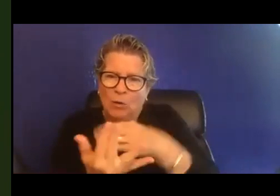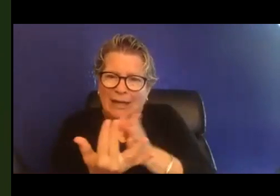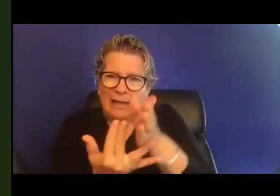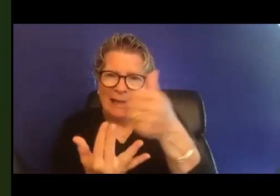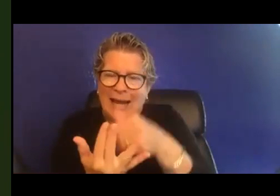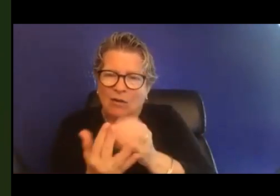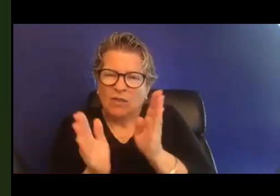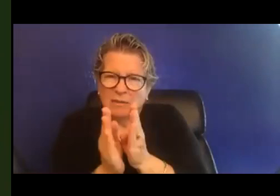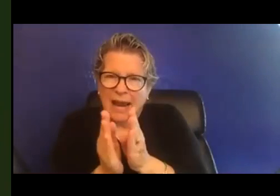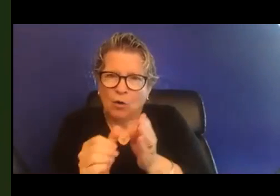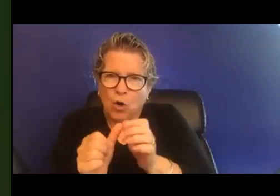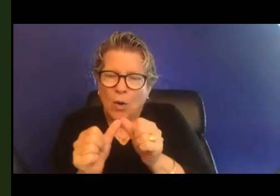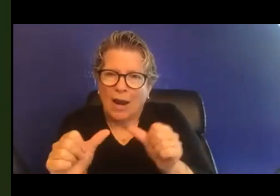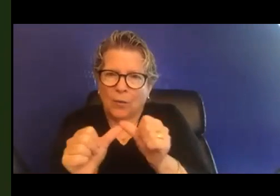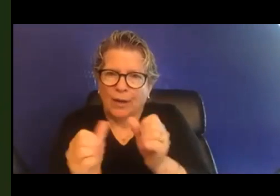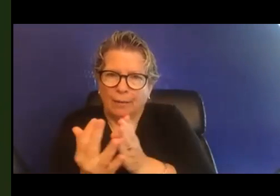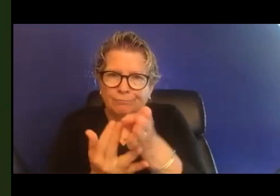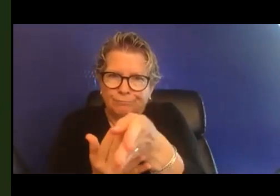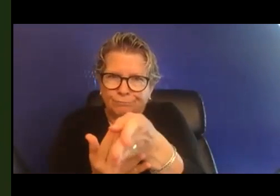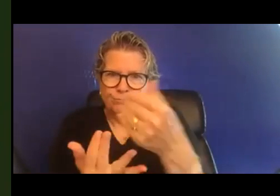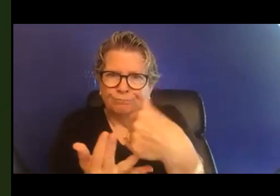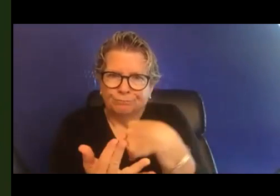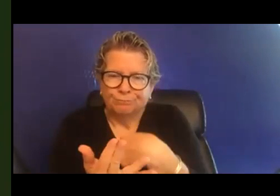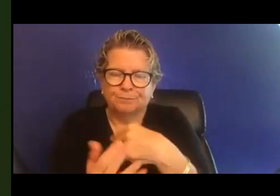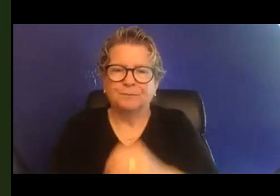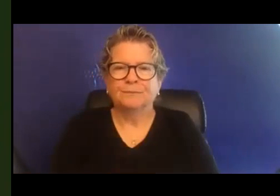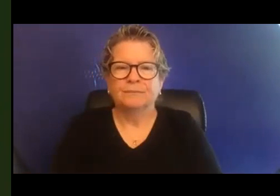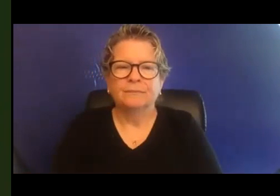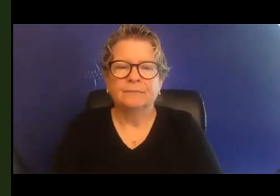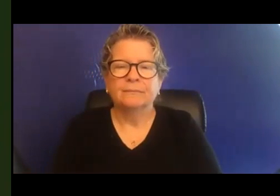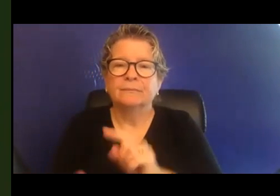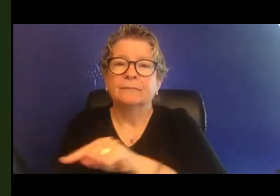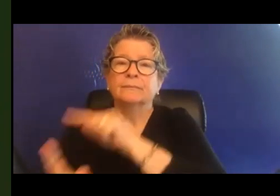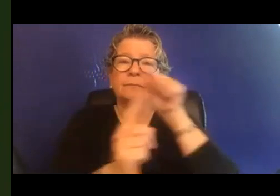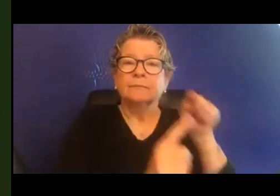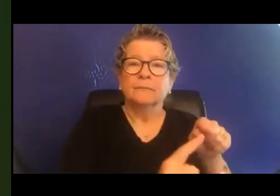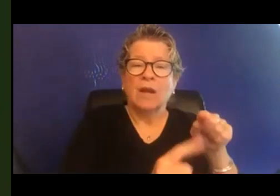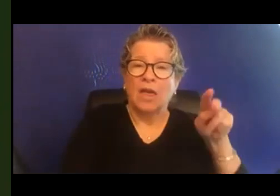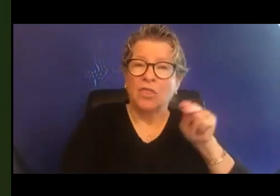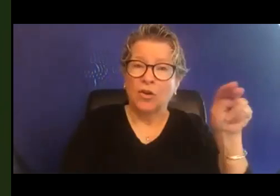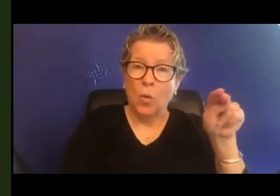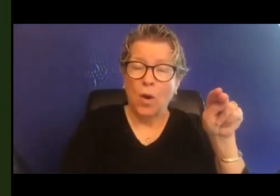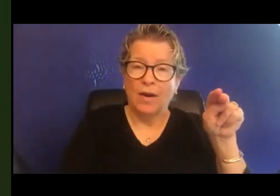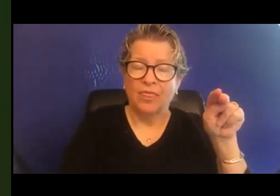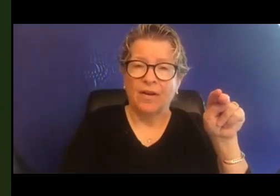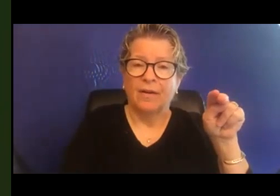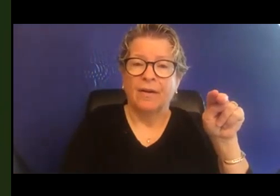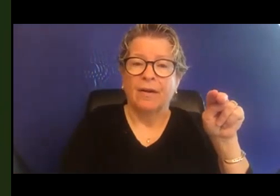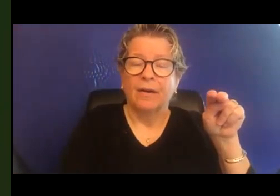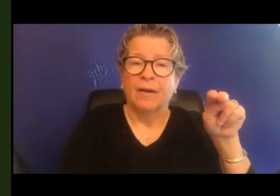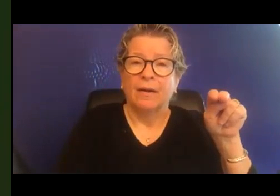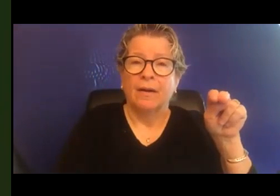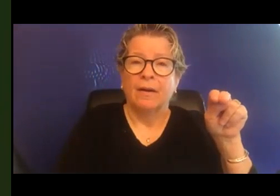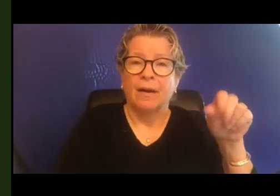So in the north area, the connections will be made by